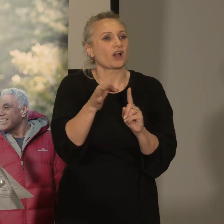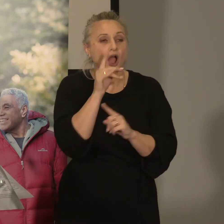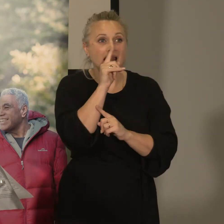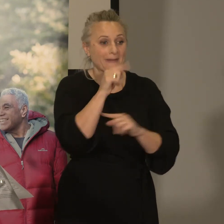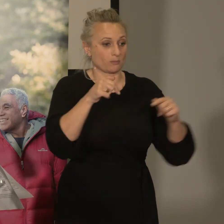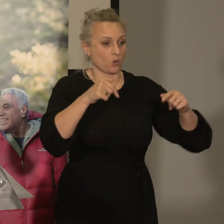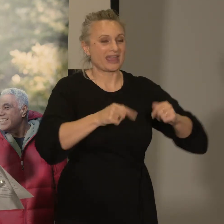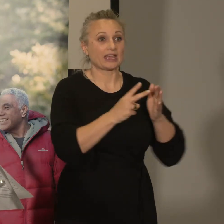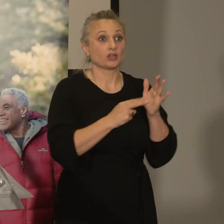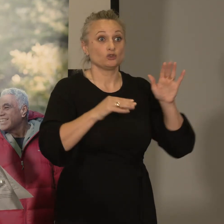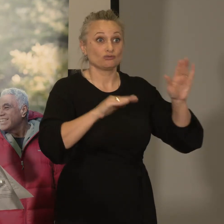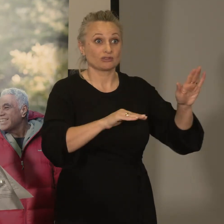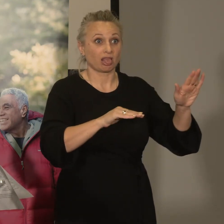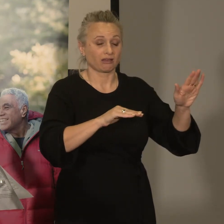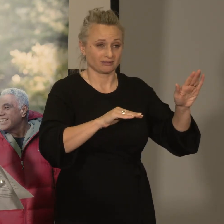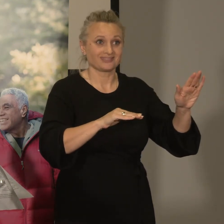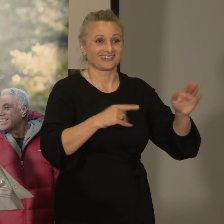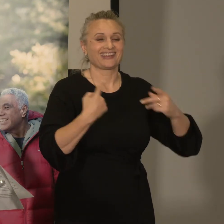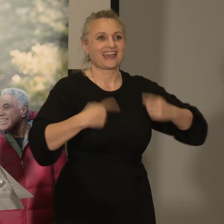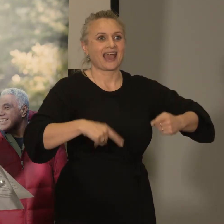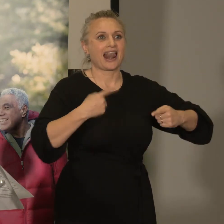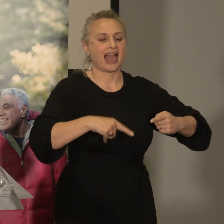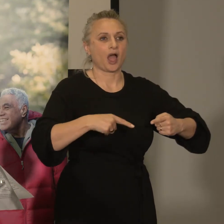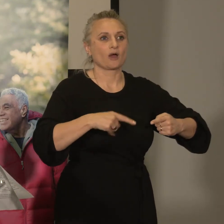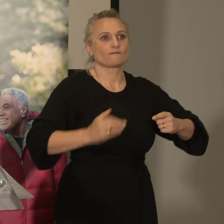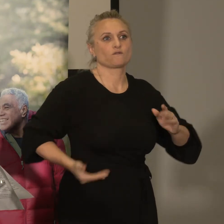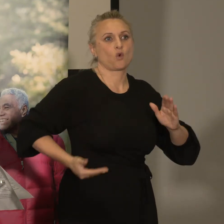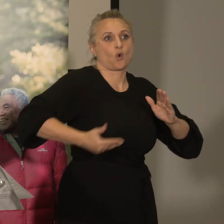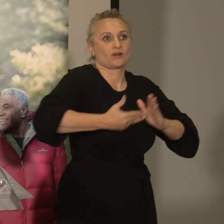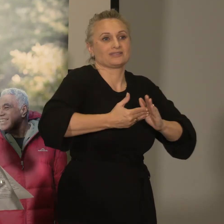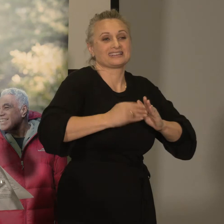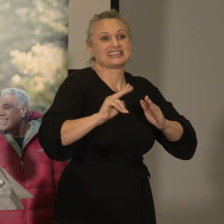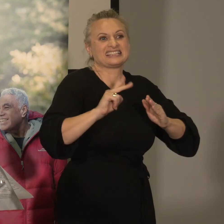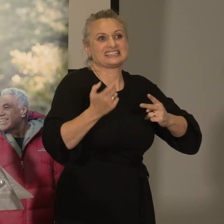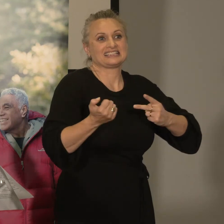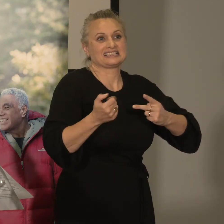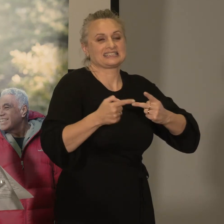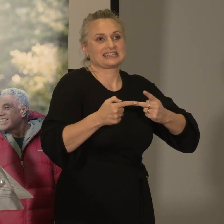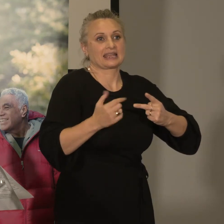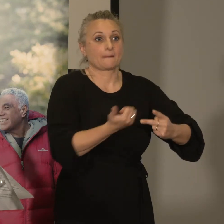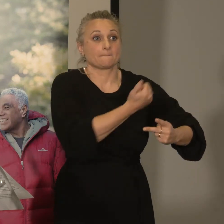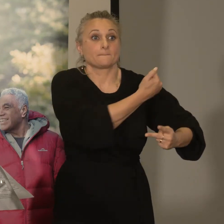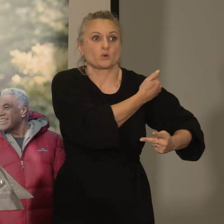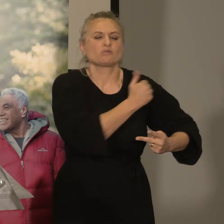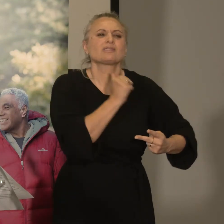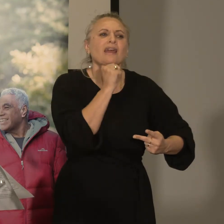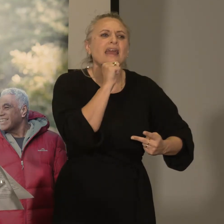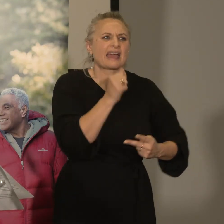Aotearoa New Zealand will be eligible to receive the second booster as long as it is three